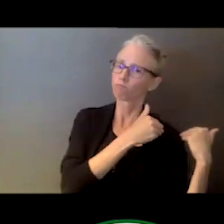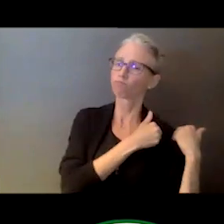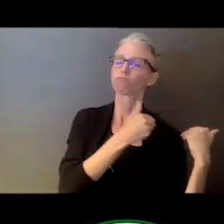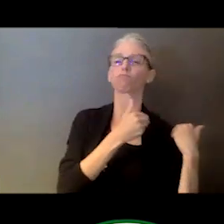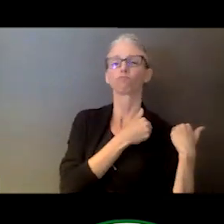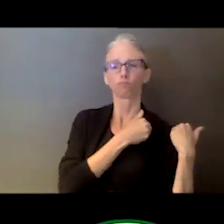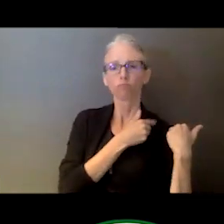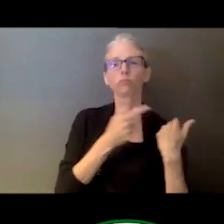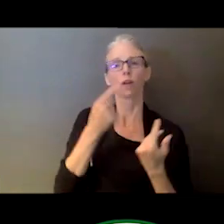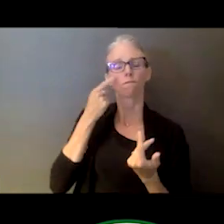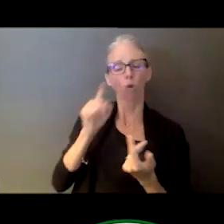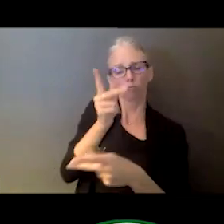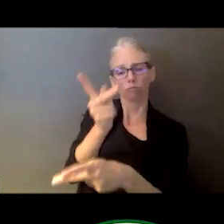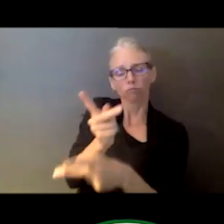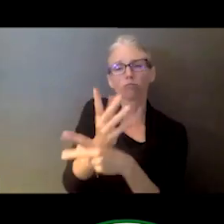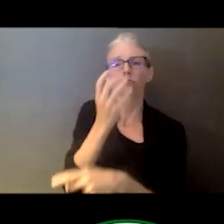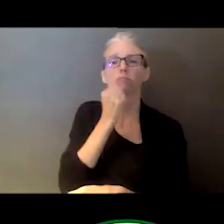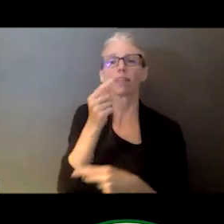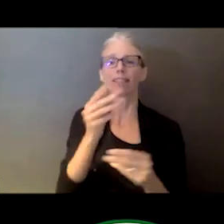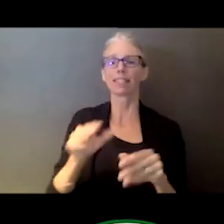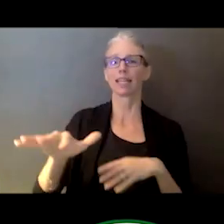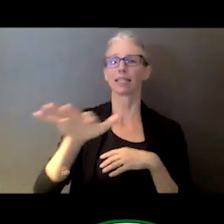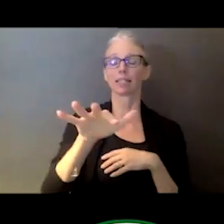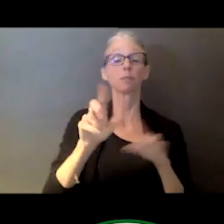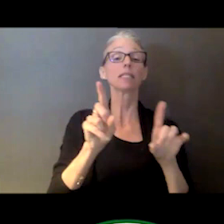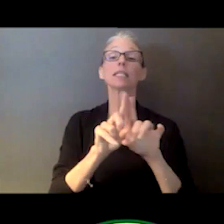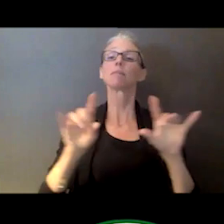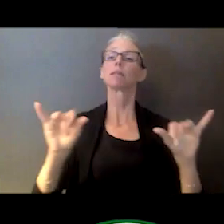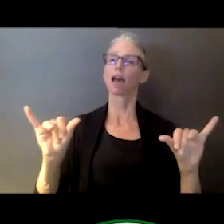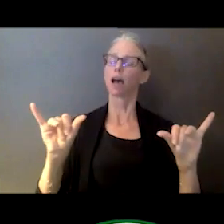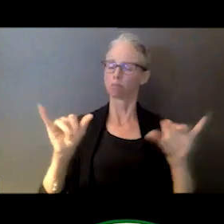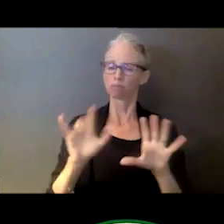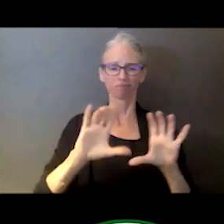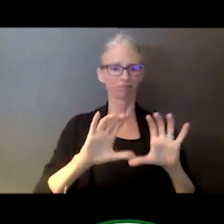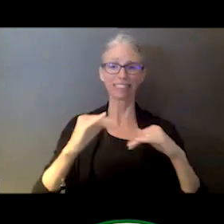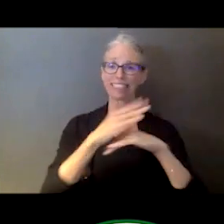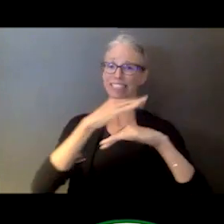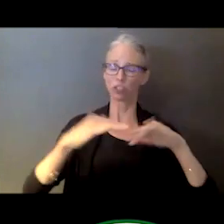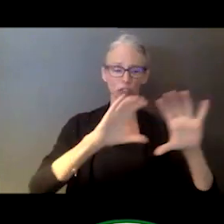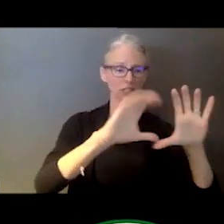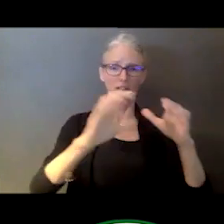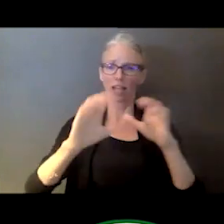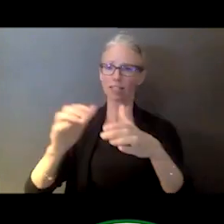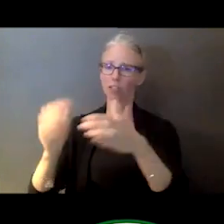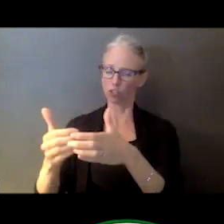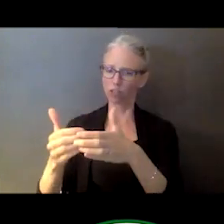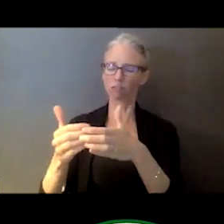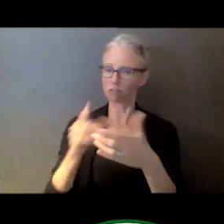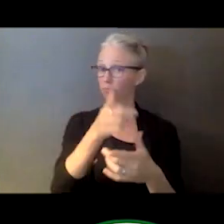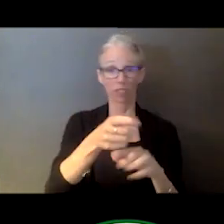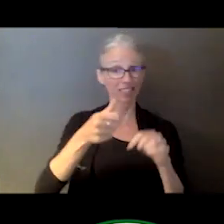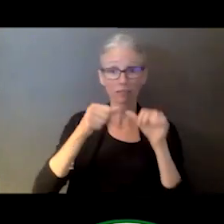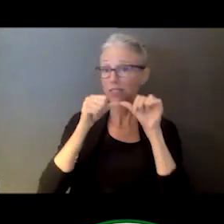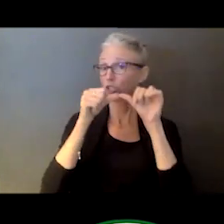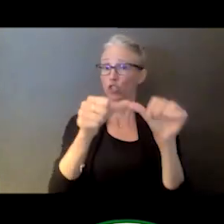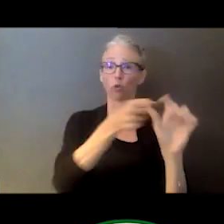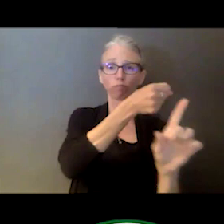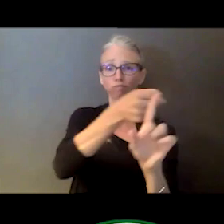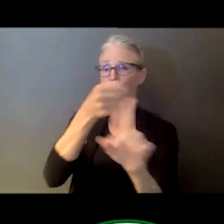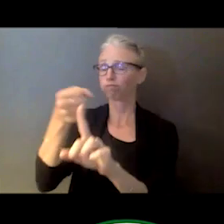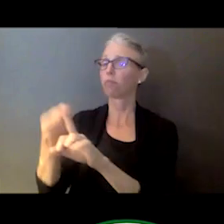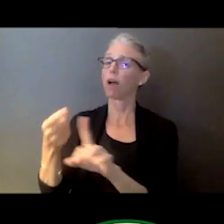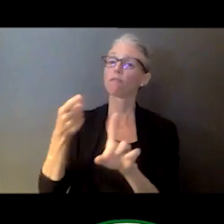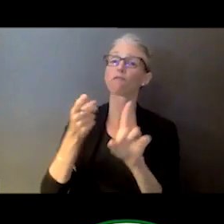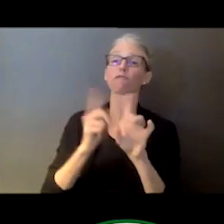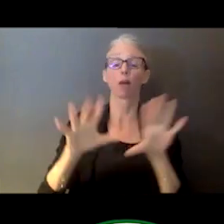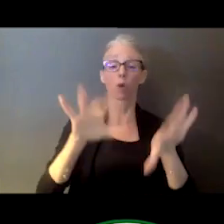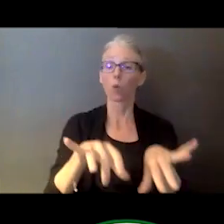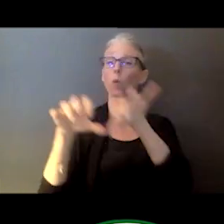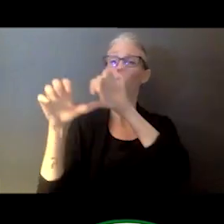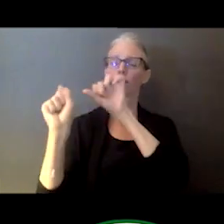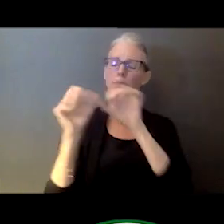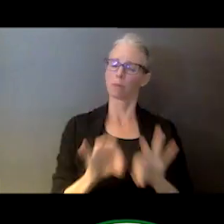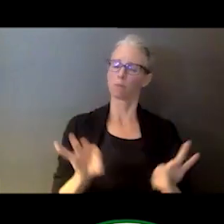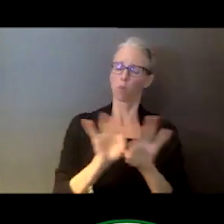At the same time, we strive to reconcile and understand these indigenous civilizations. Who continue to be impacted by the ongoing process of colonialism.